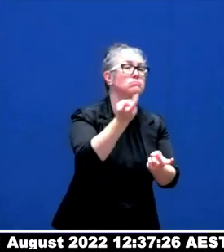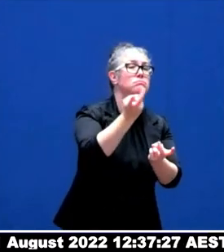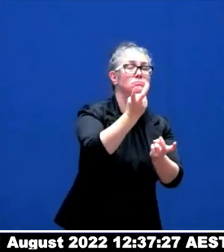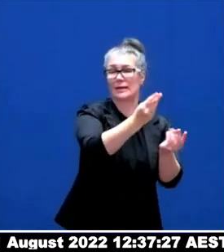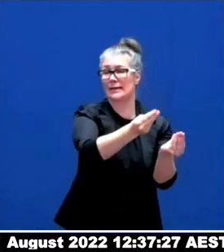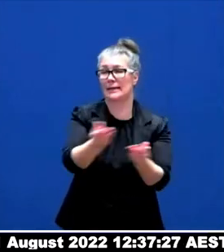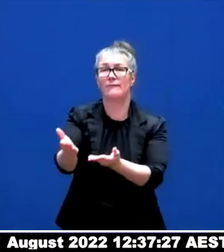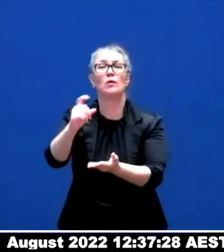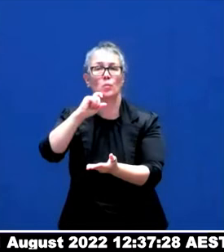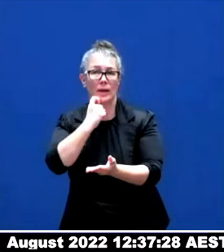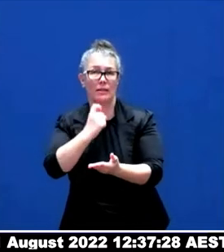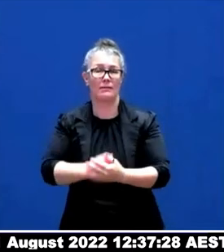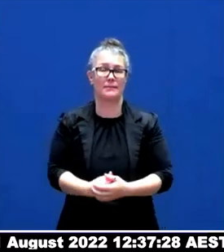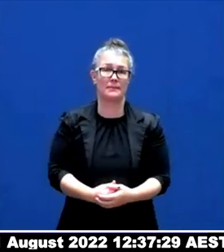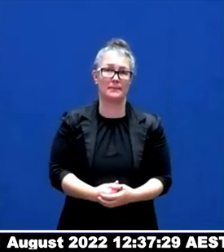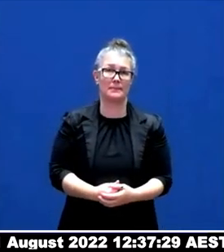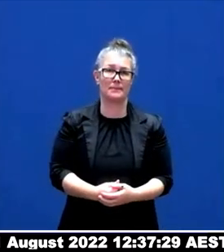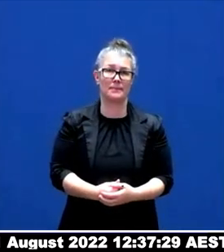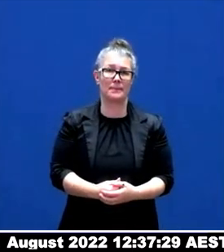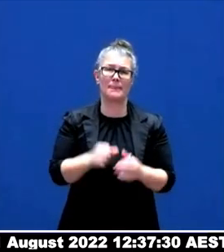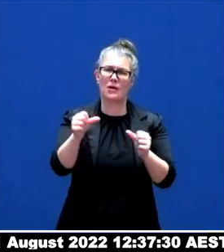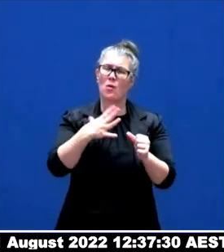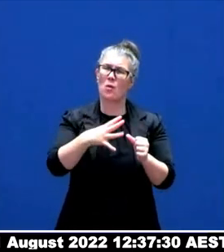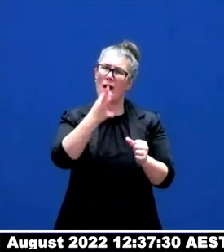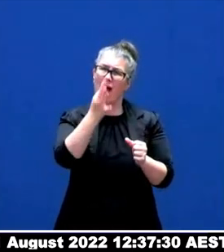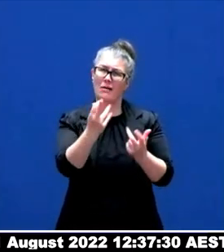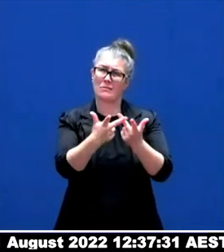Alright. So, I want to ask you a few more questions on this topic but perhaps